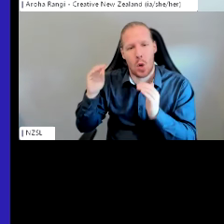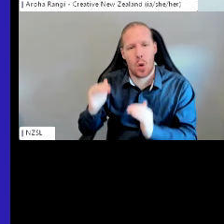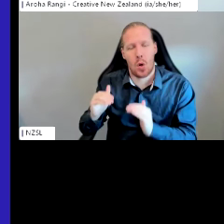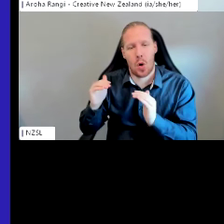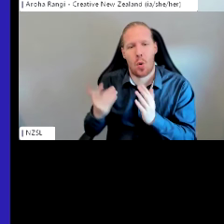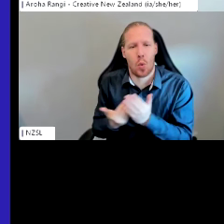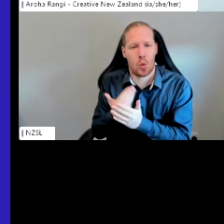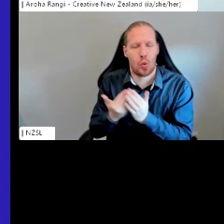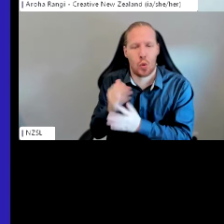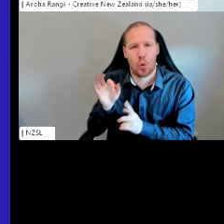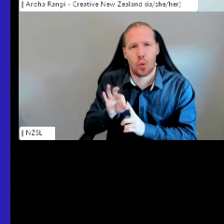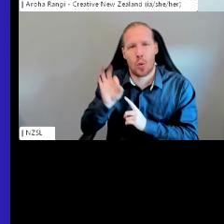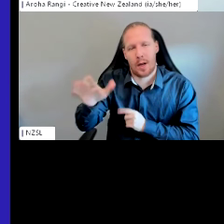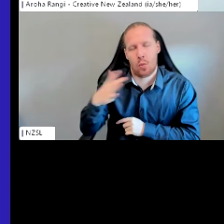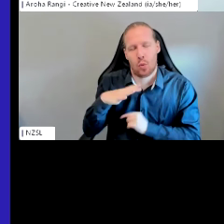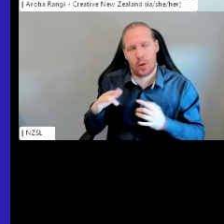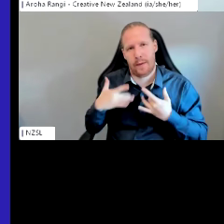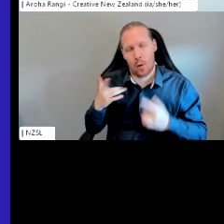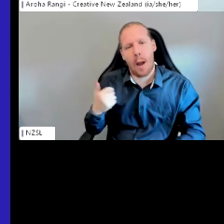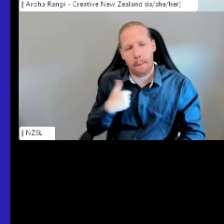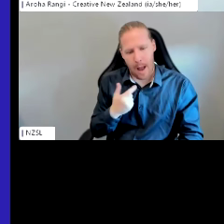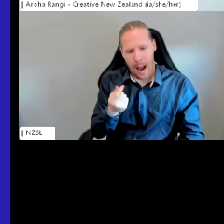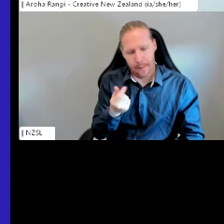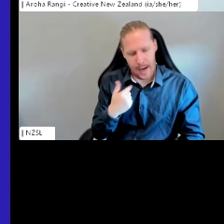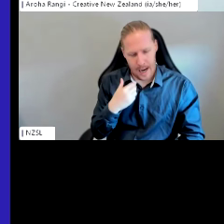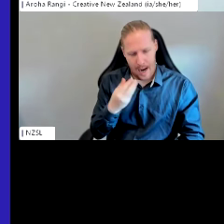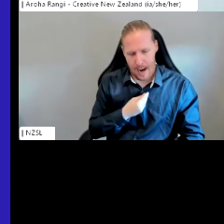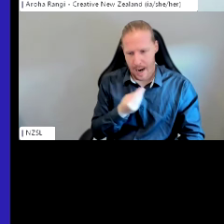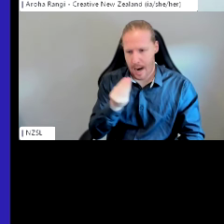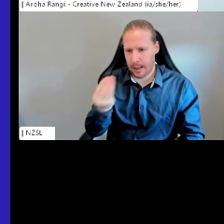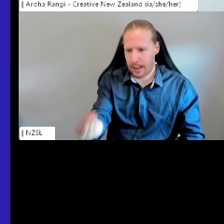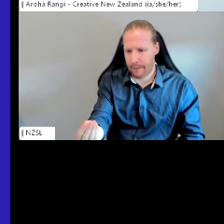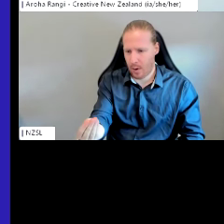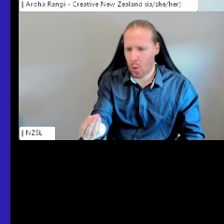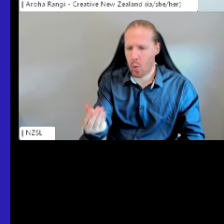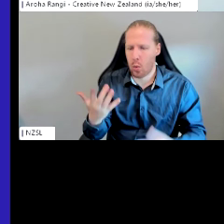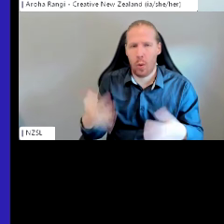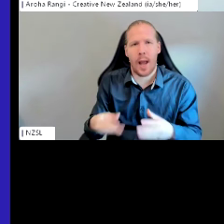some real difference in the world. And so it's about the art and it's about society. And if